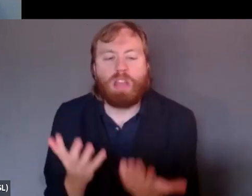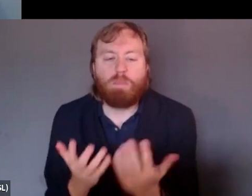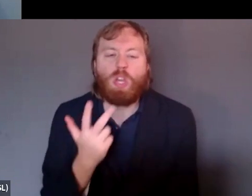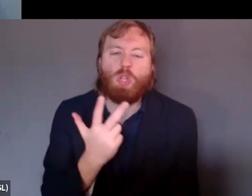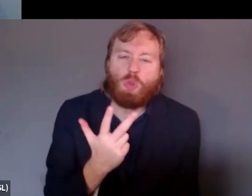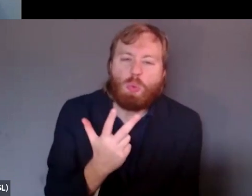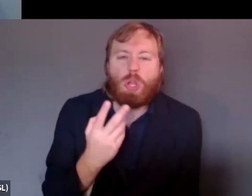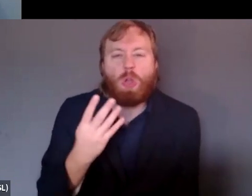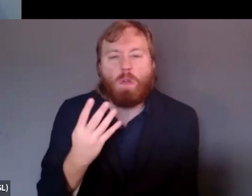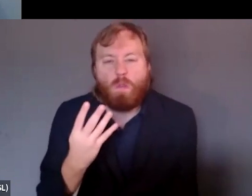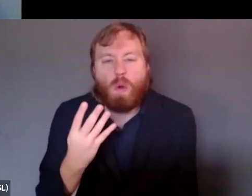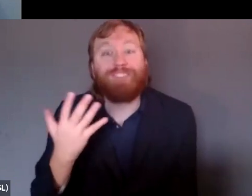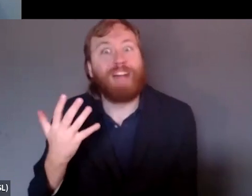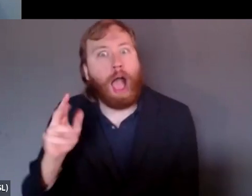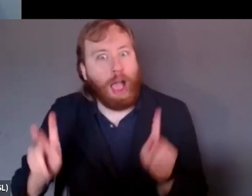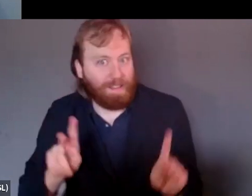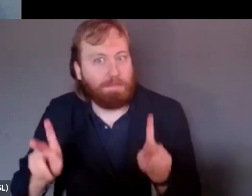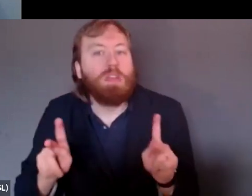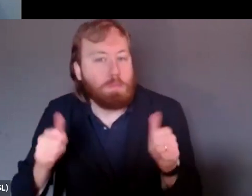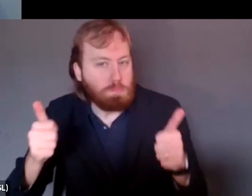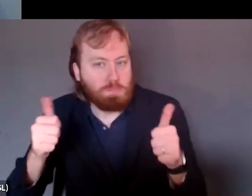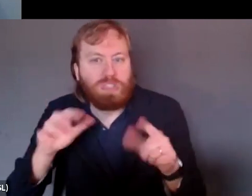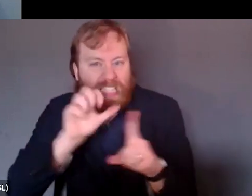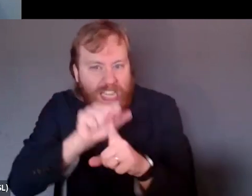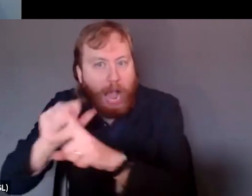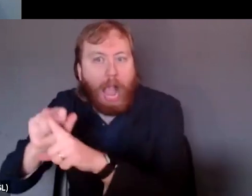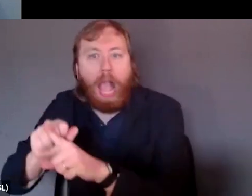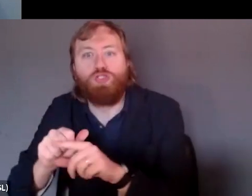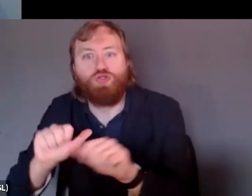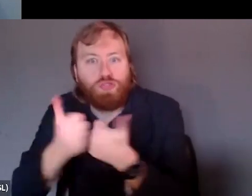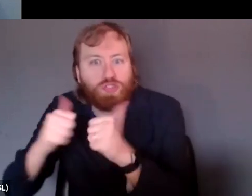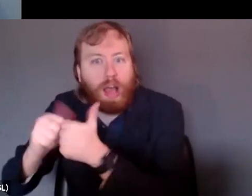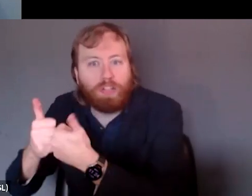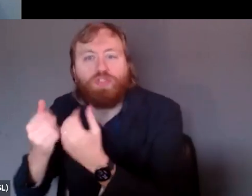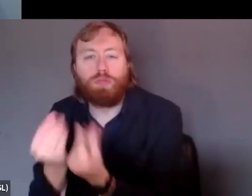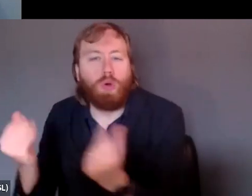with that number of people. Our plan is to keep doing this, as I mentioned, over time,